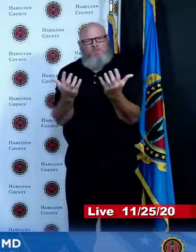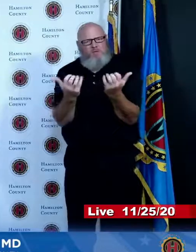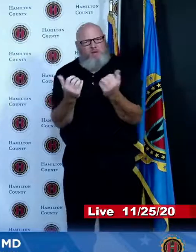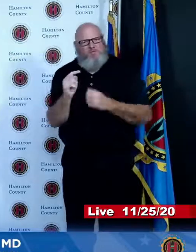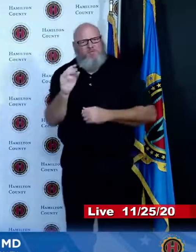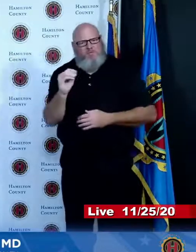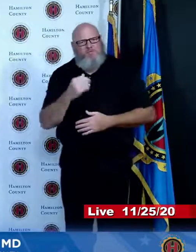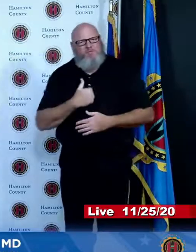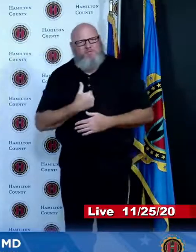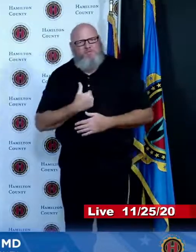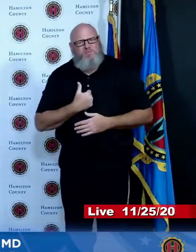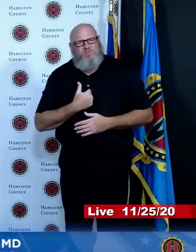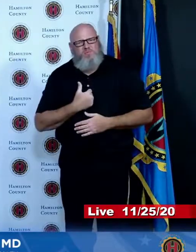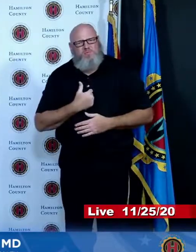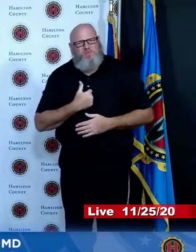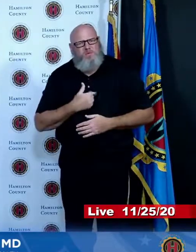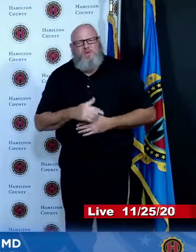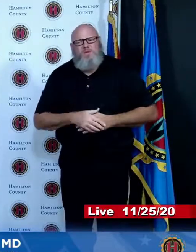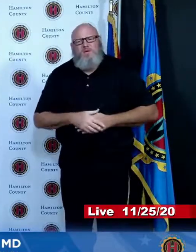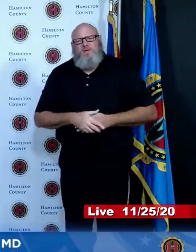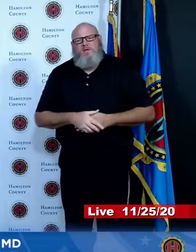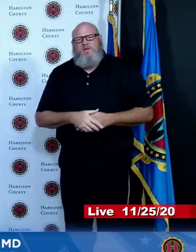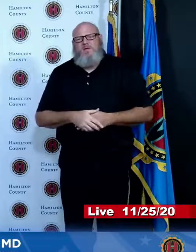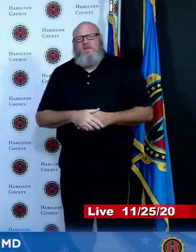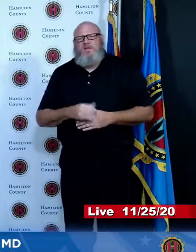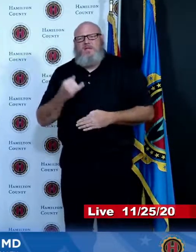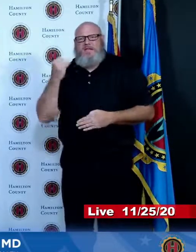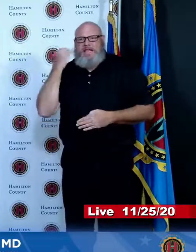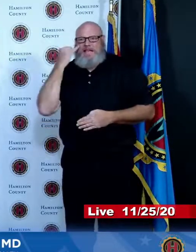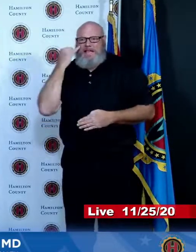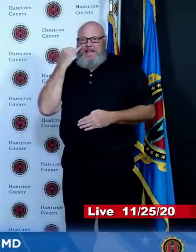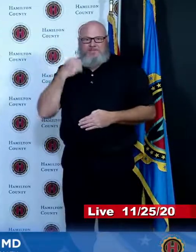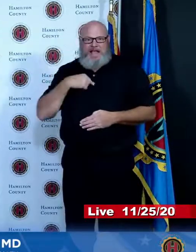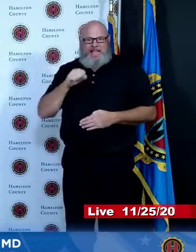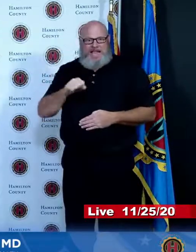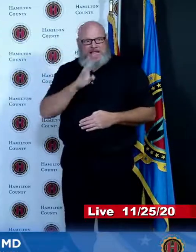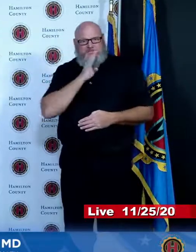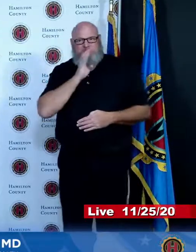think you know if I'm allowed to speak for for everyone in healthcare which maybe I'm not